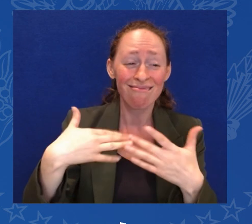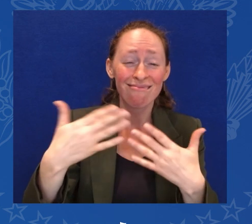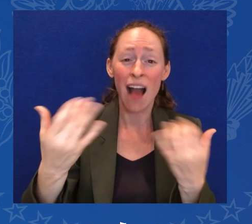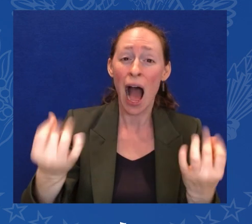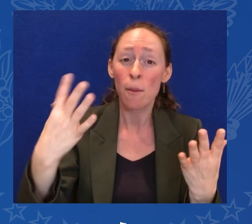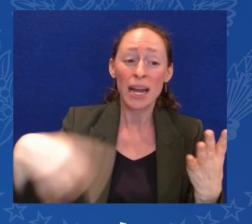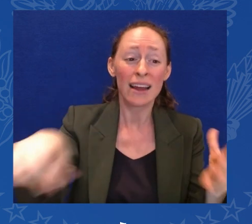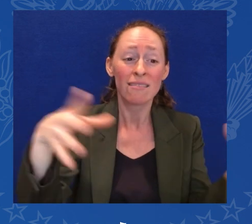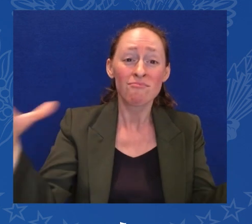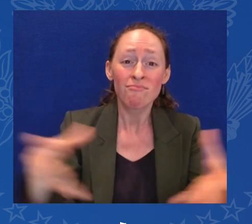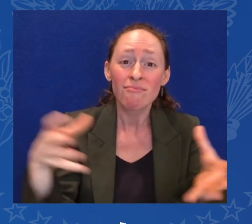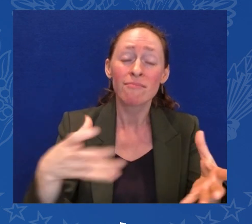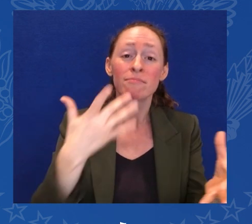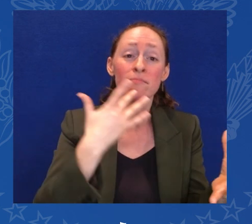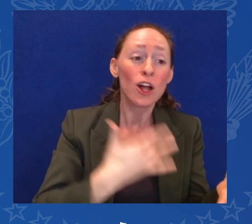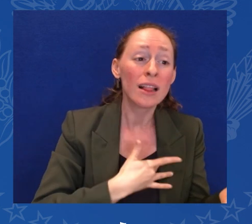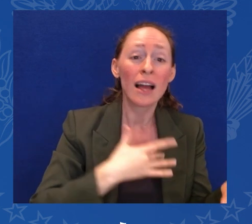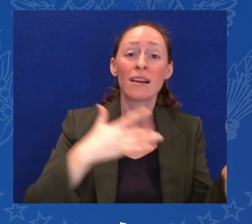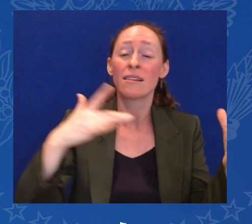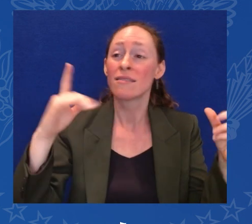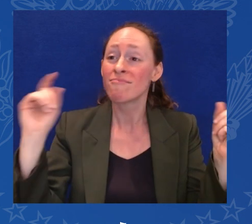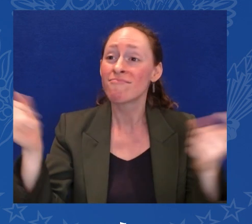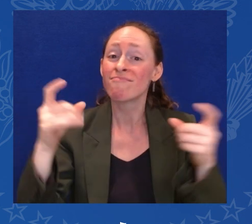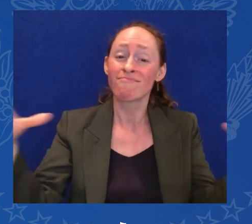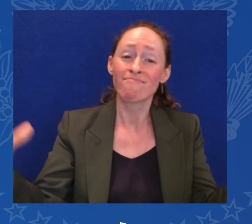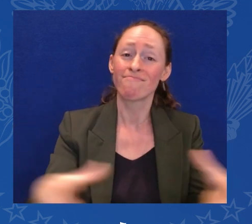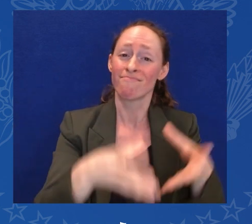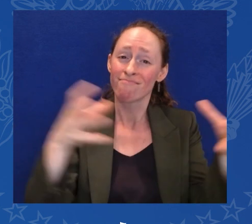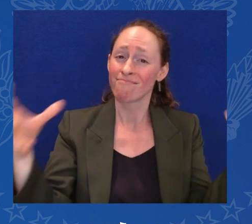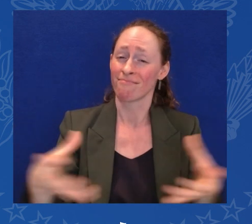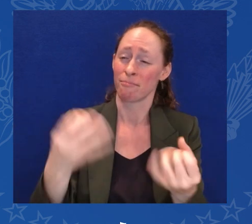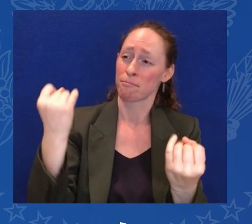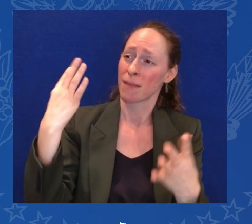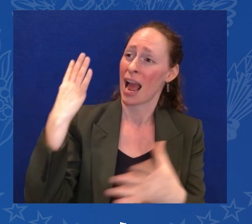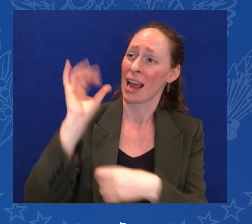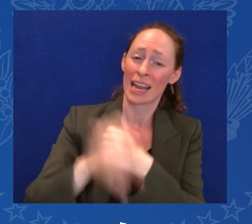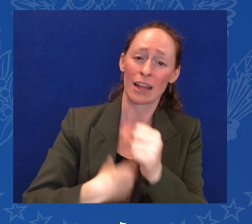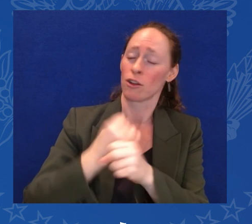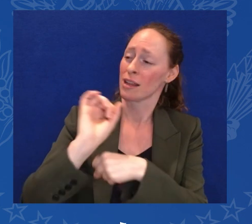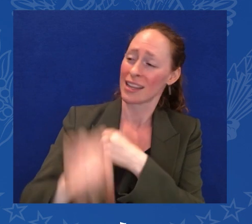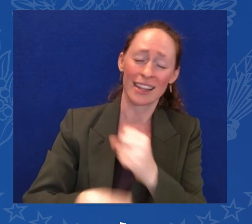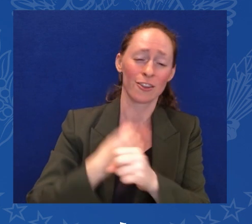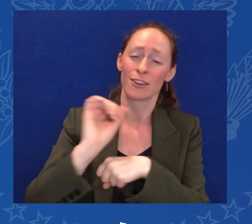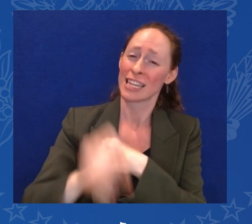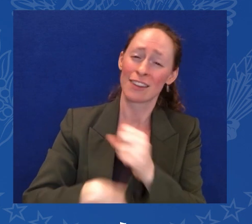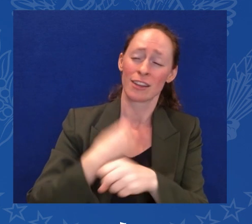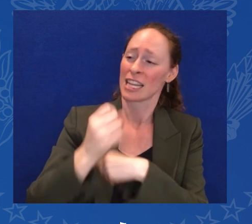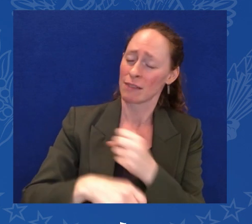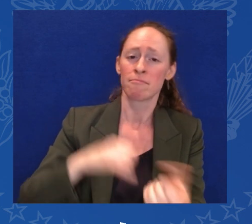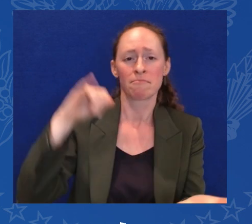it's hard to relive this. It brings it all back. We were talking about, Rev, as if it happened yesterday